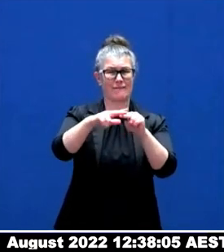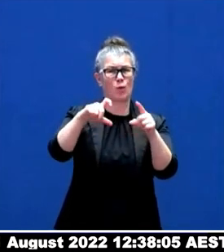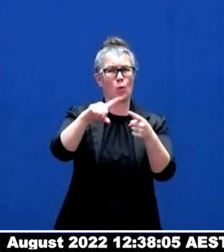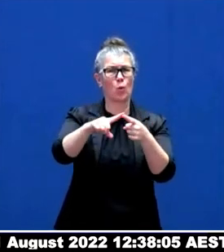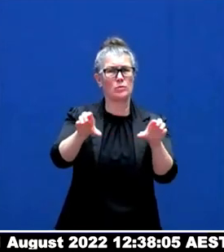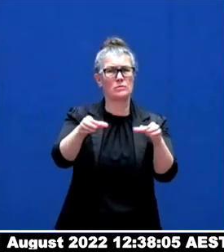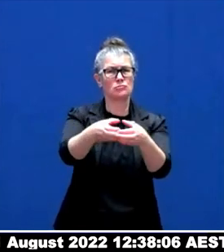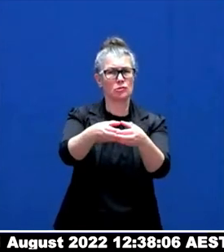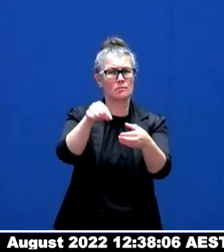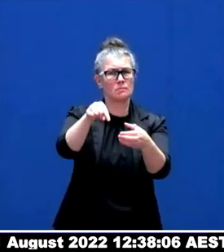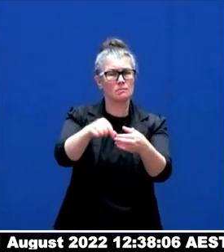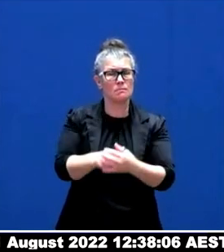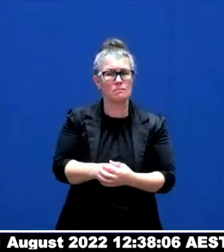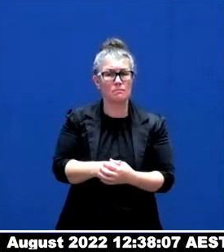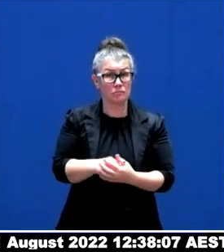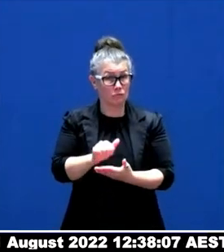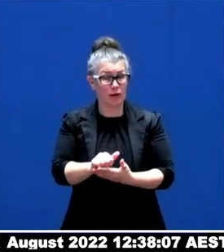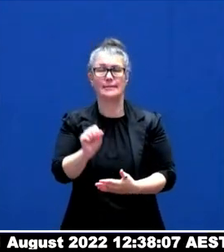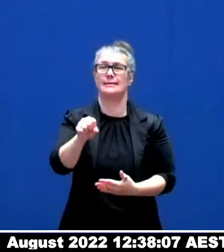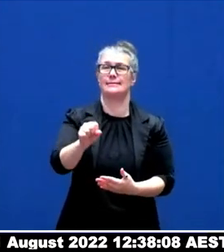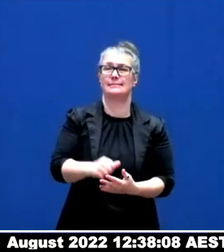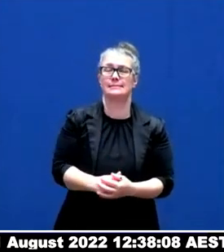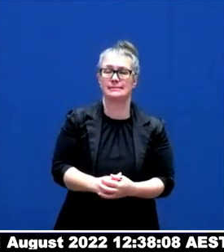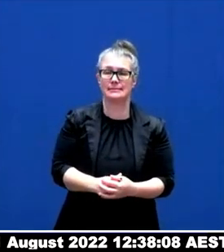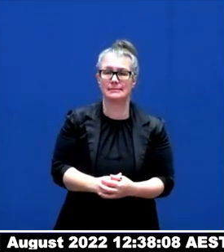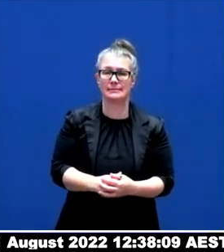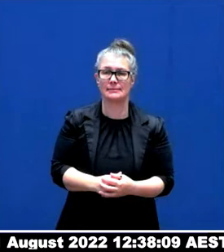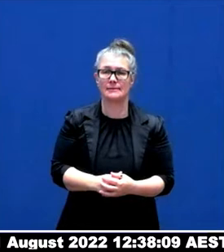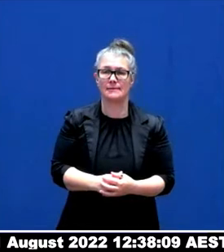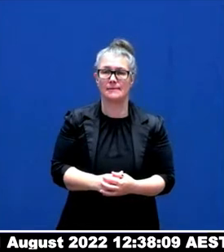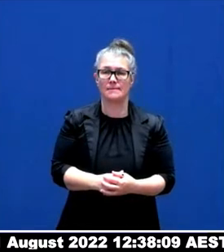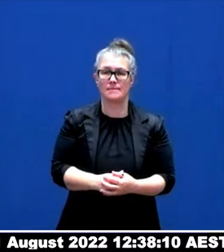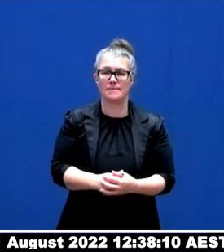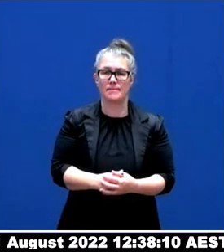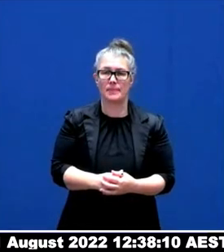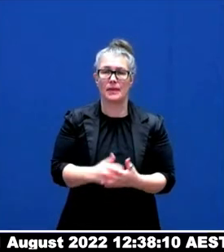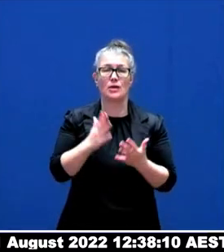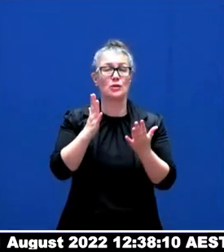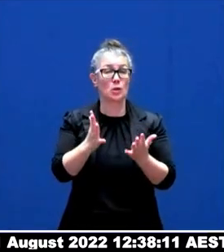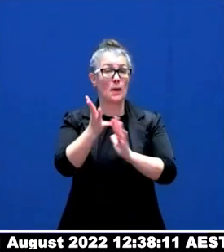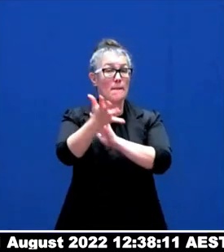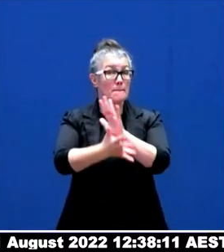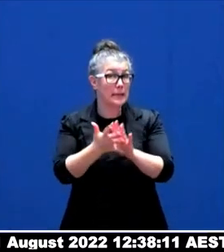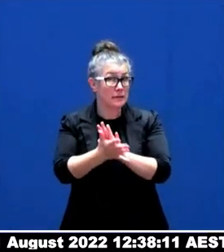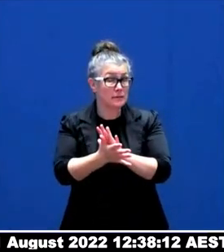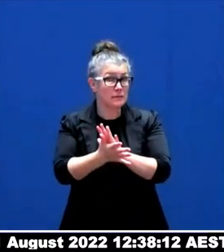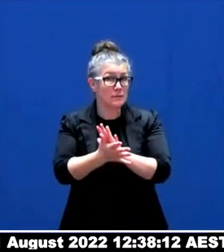group; is that right? That's correct. MS EASTMAN: Okay. So, are we right in understanding that there's a couple of steps in this.